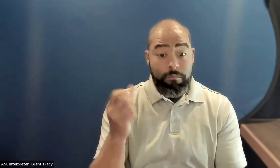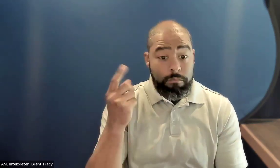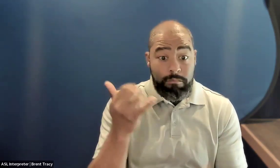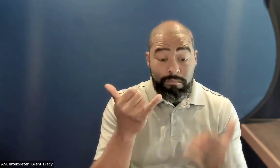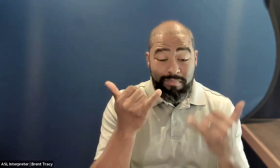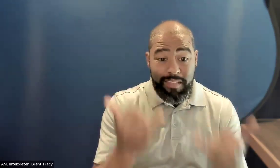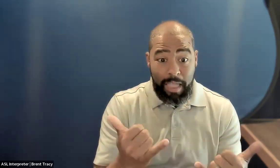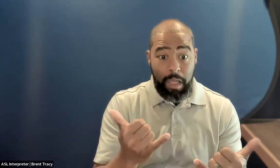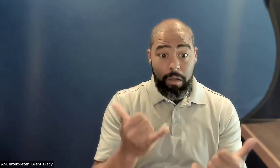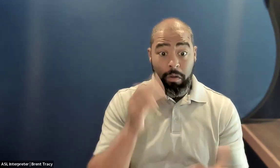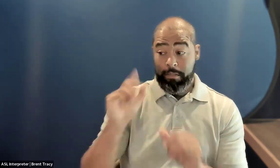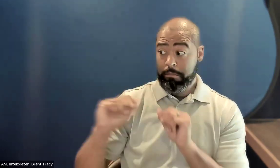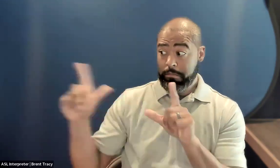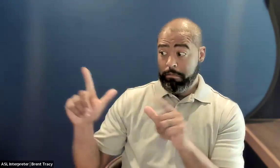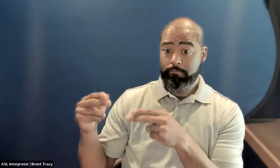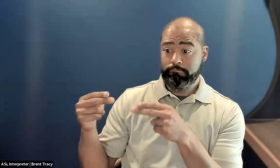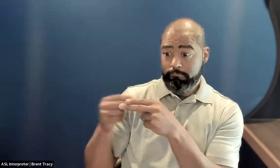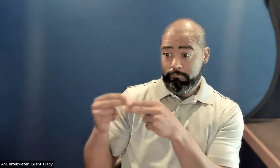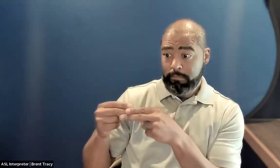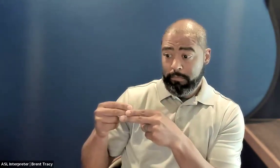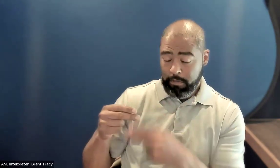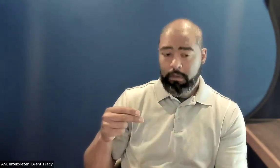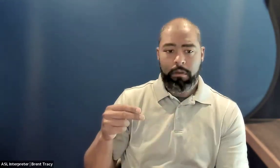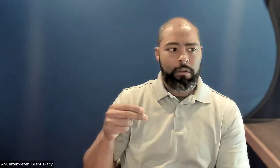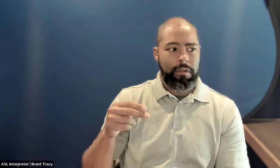The stationary source component is fairly prescriptive as you